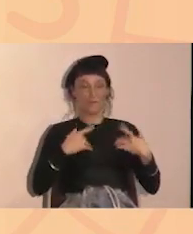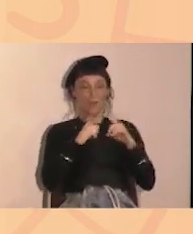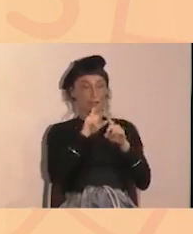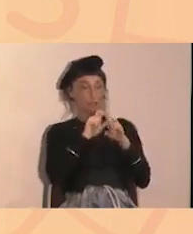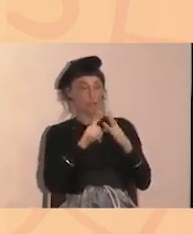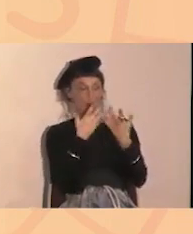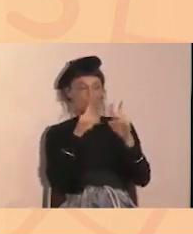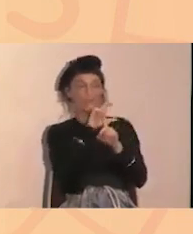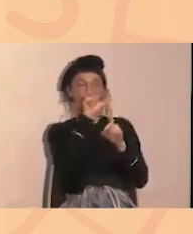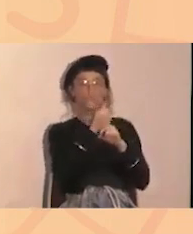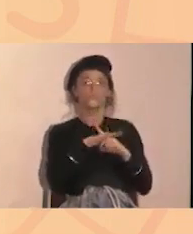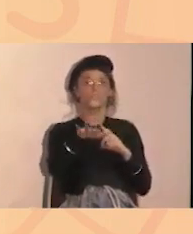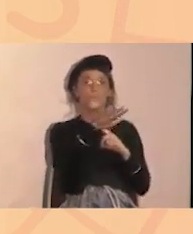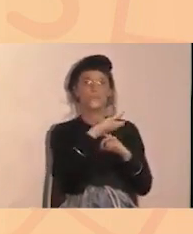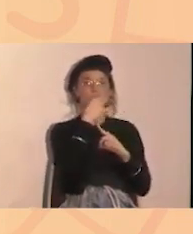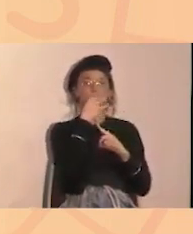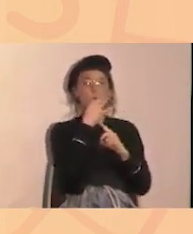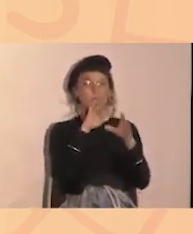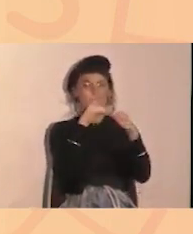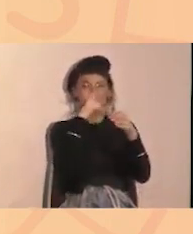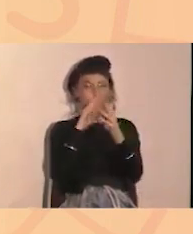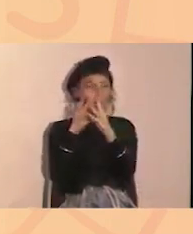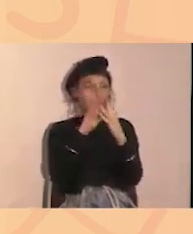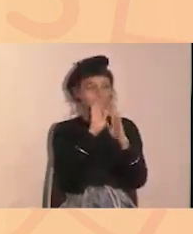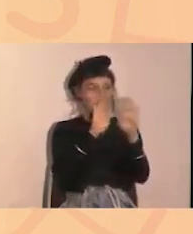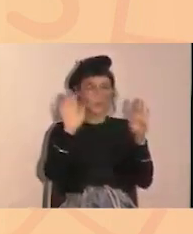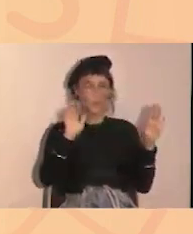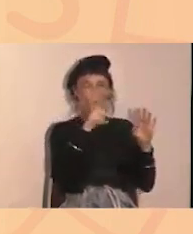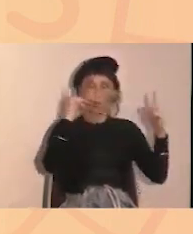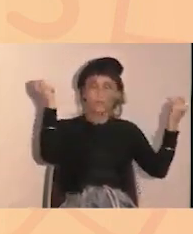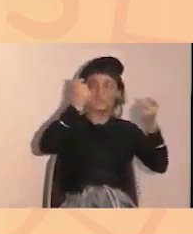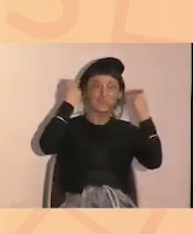group of people come along to an exhibition was a really kind of thing to be celebrated.